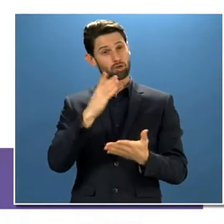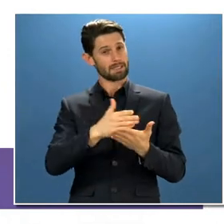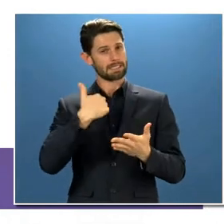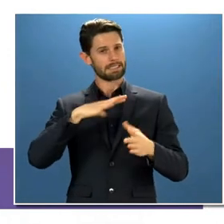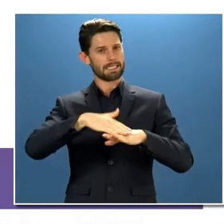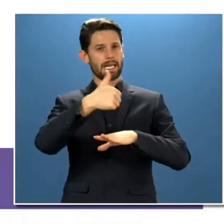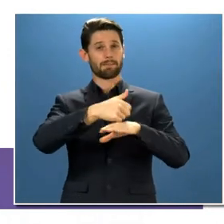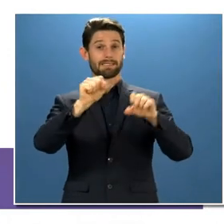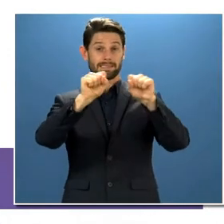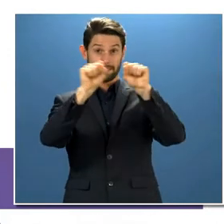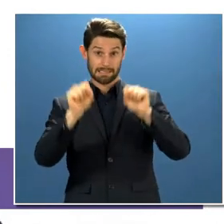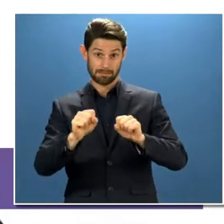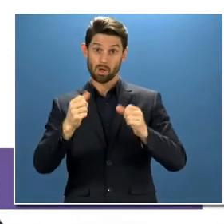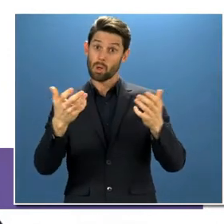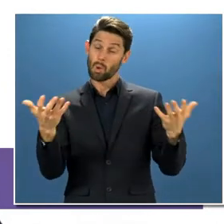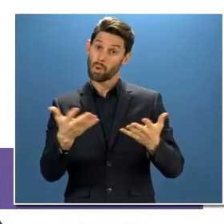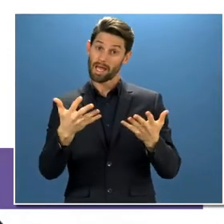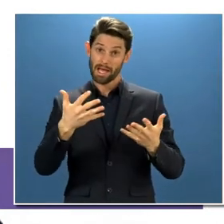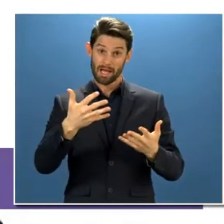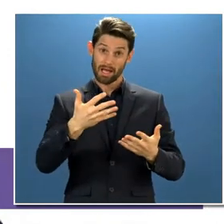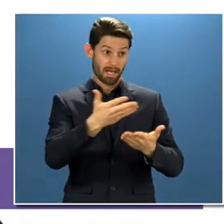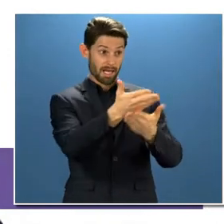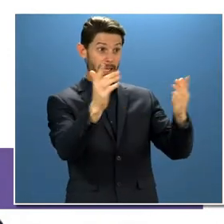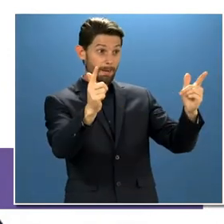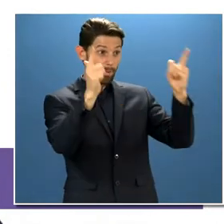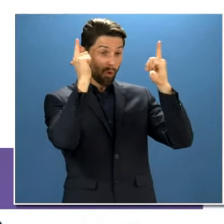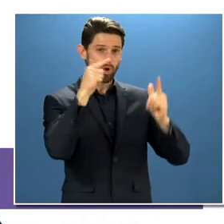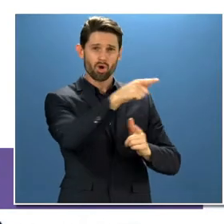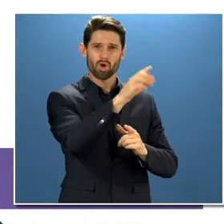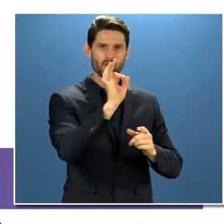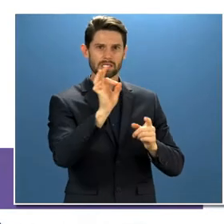not feel anxious about employing people with disability, but that we create